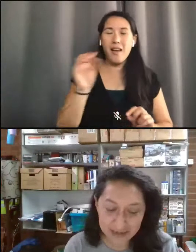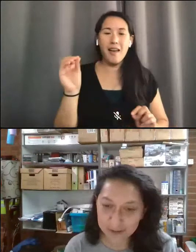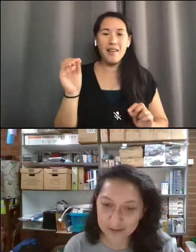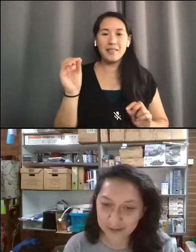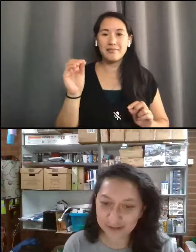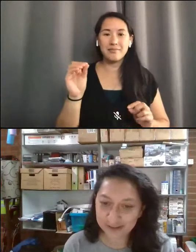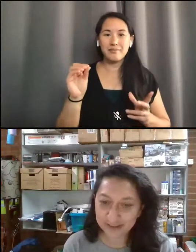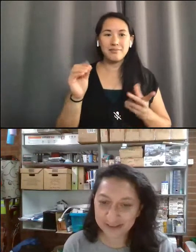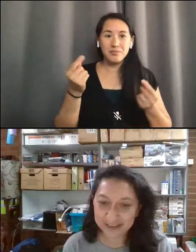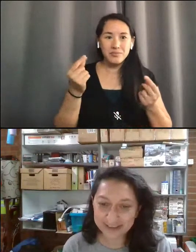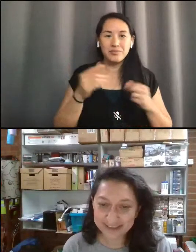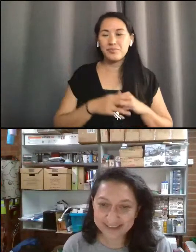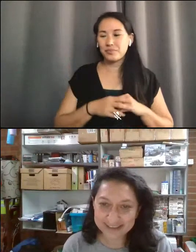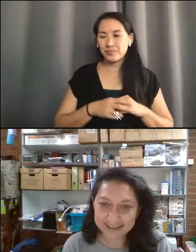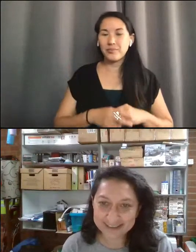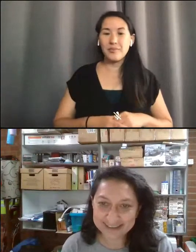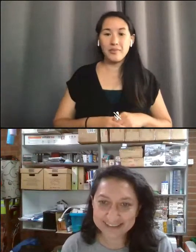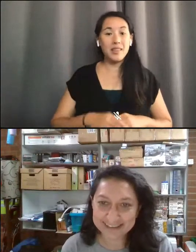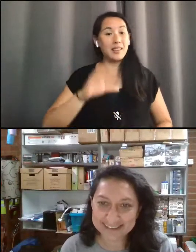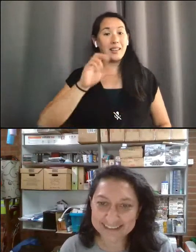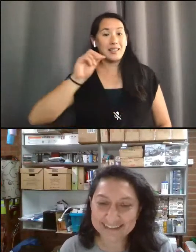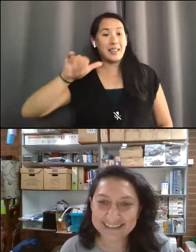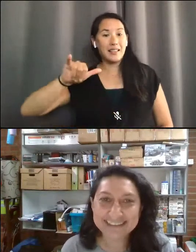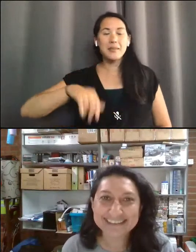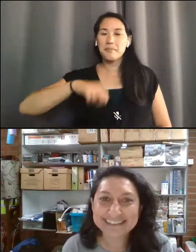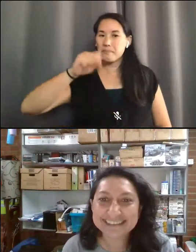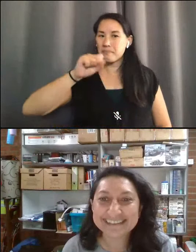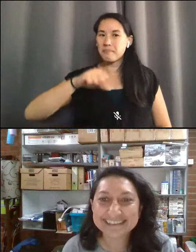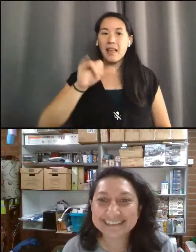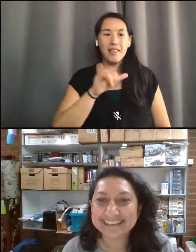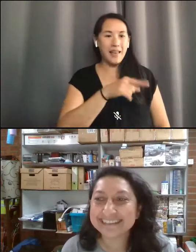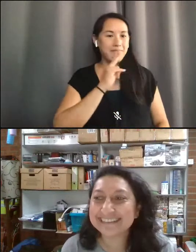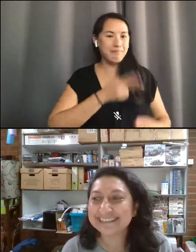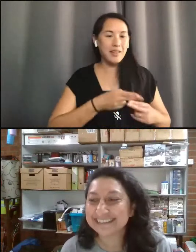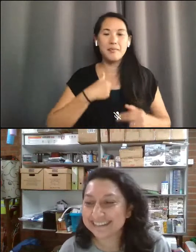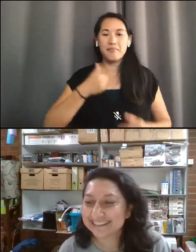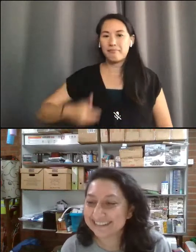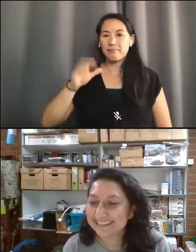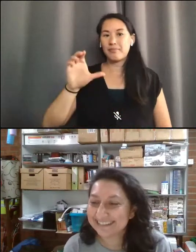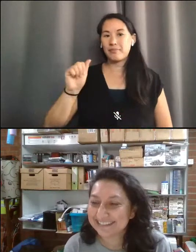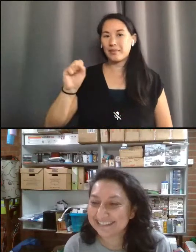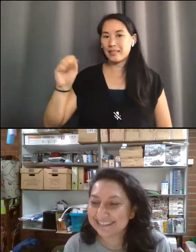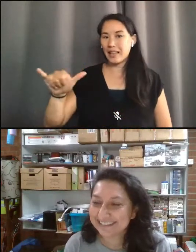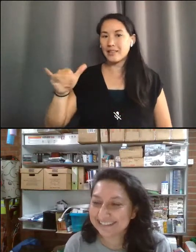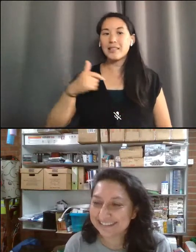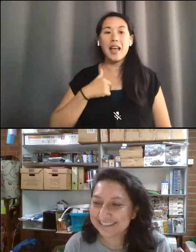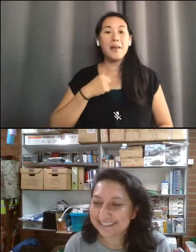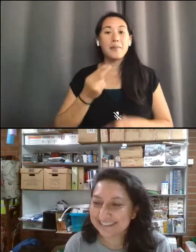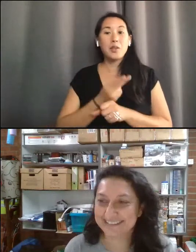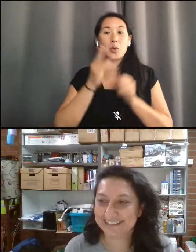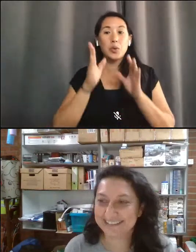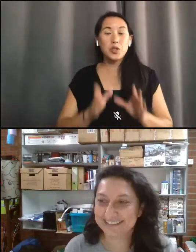and what you do yeah so um as manisha mentioned my name is cassie and i'm a user experience designer